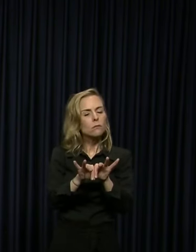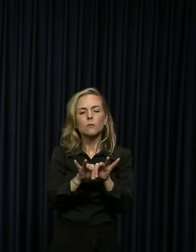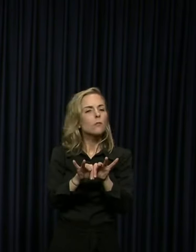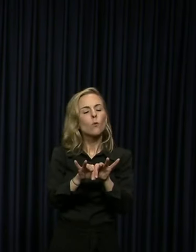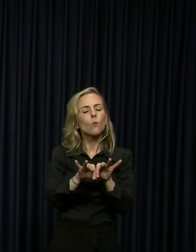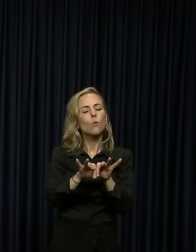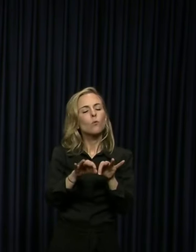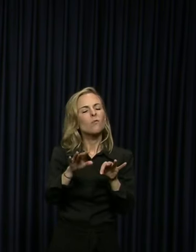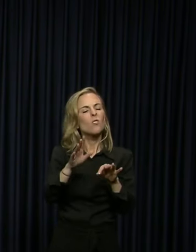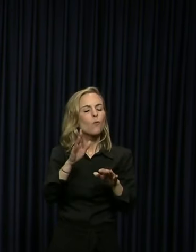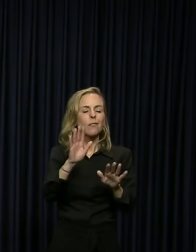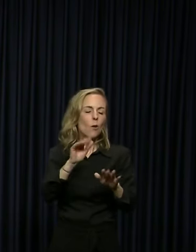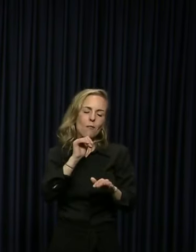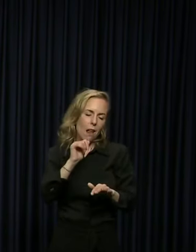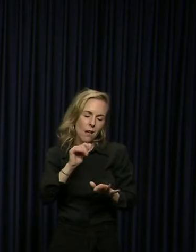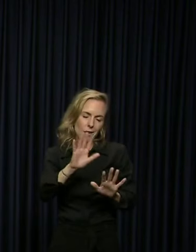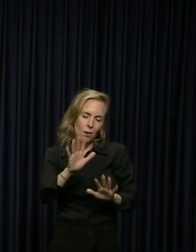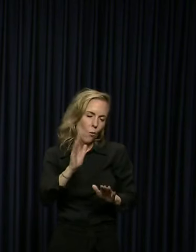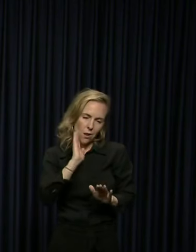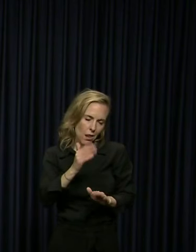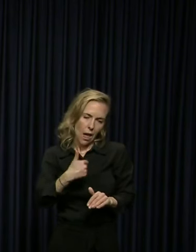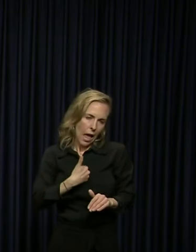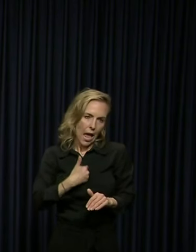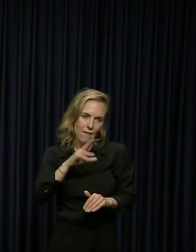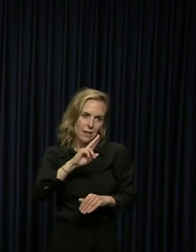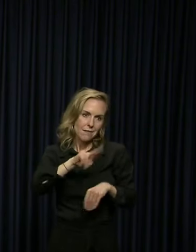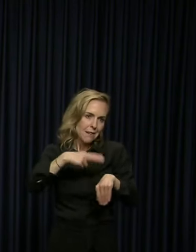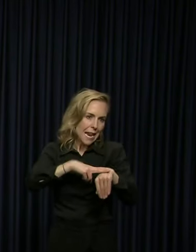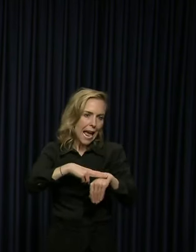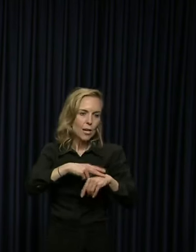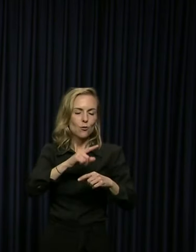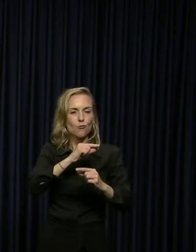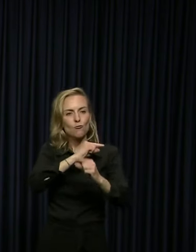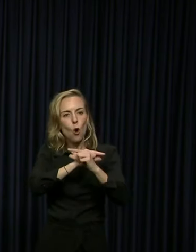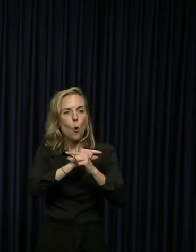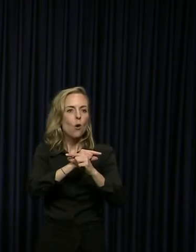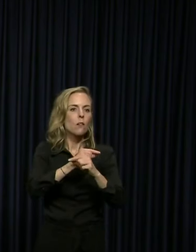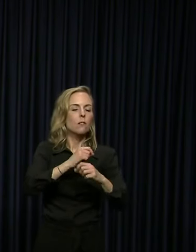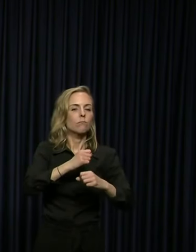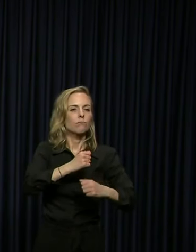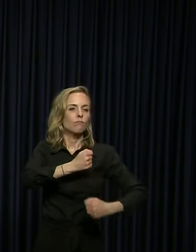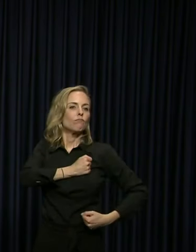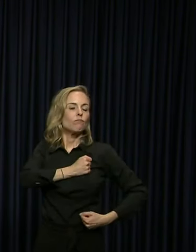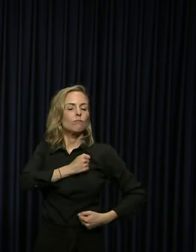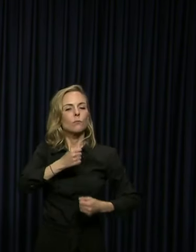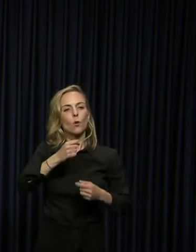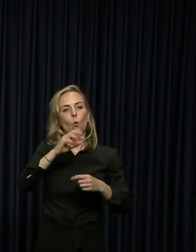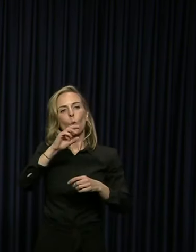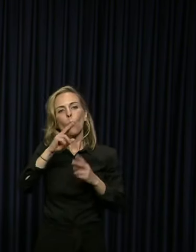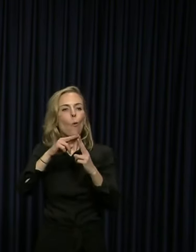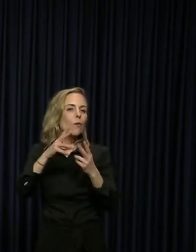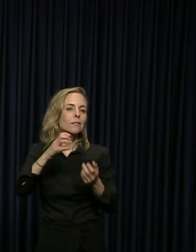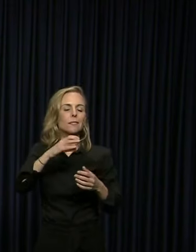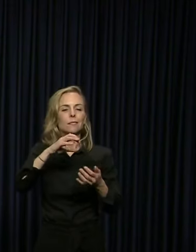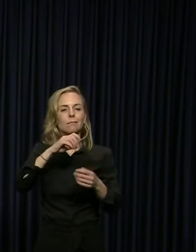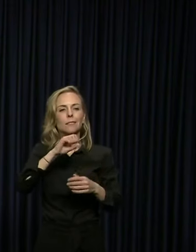NEW ORLEANS COMING UP, AND THERE MAY BE SOME OF THAT, BUT THAT'S ALSO US AND THE ANXIETY COMING